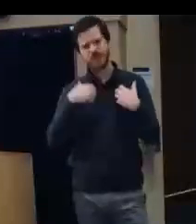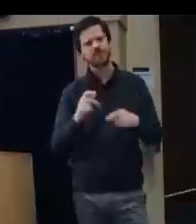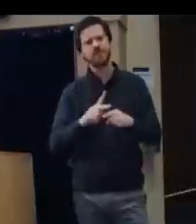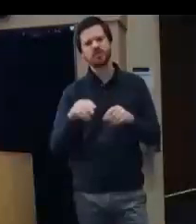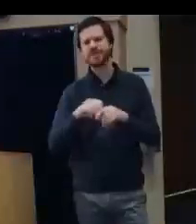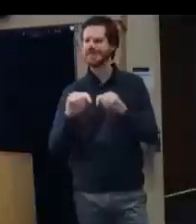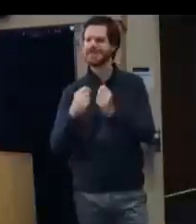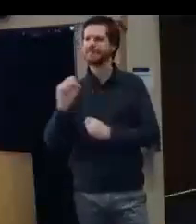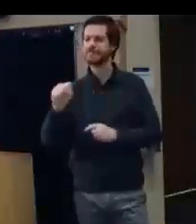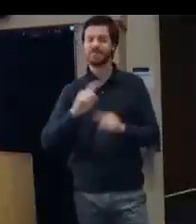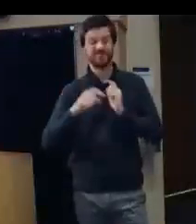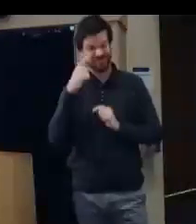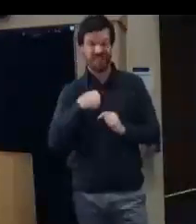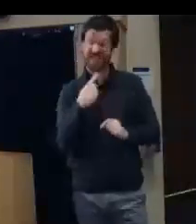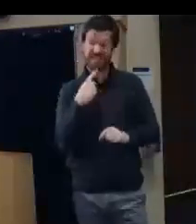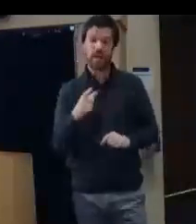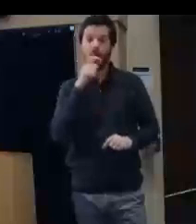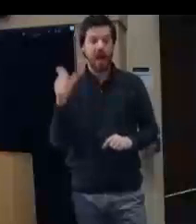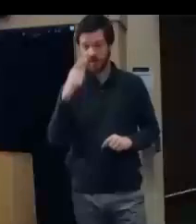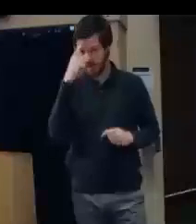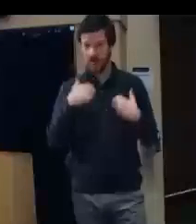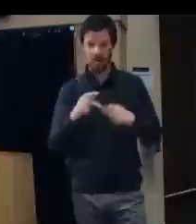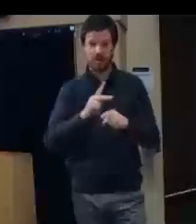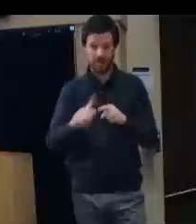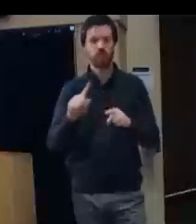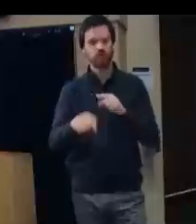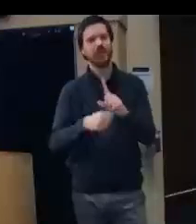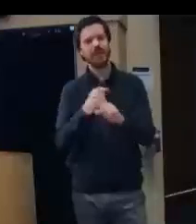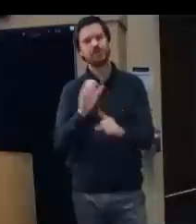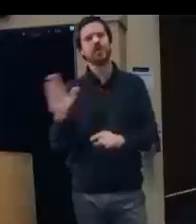also say that you don't have to be a mental health professional to make a difference so I'm going to